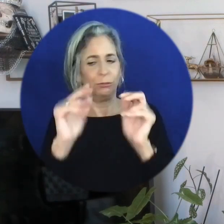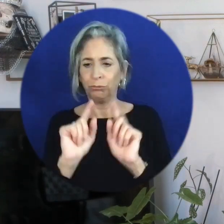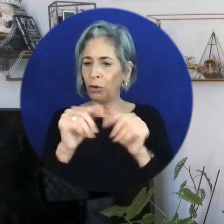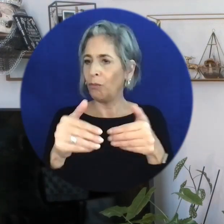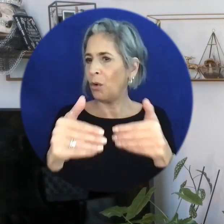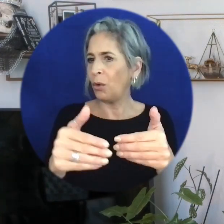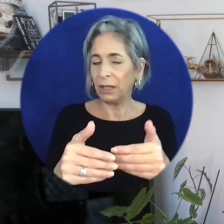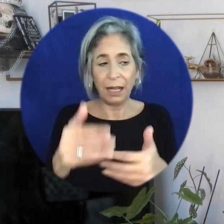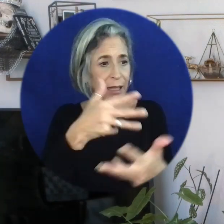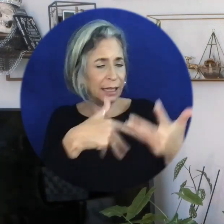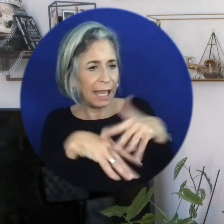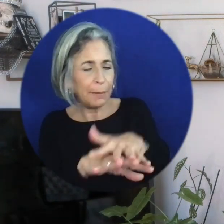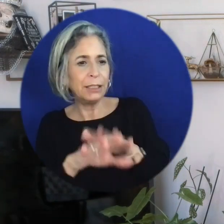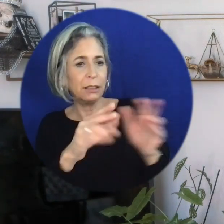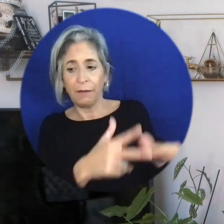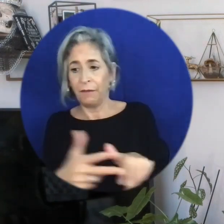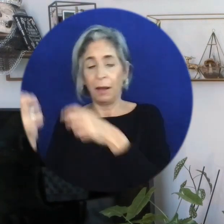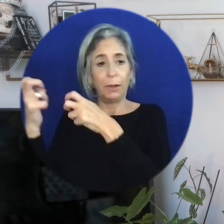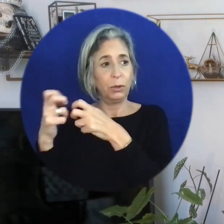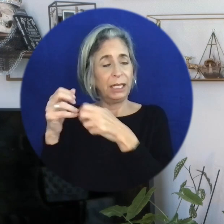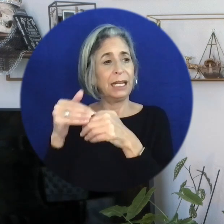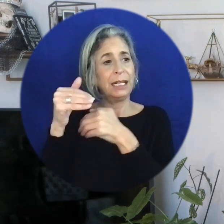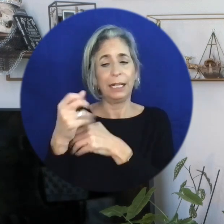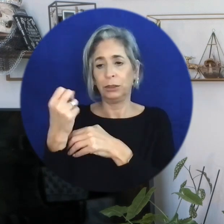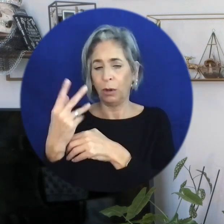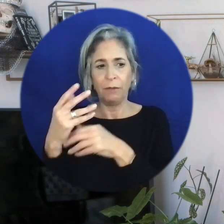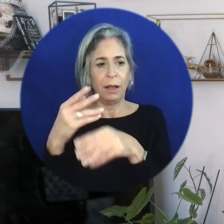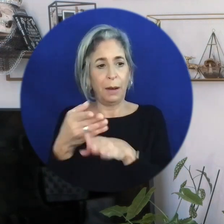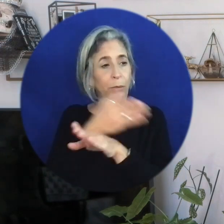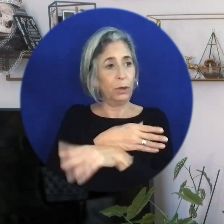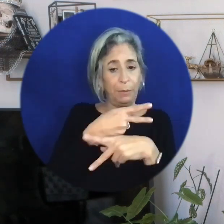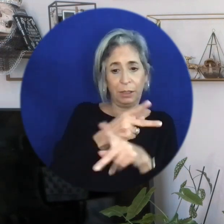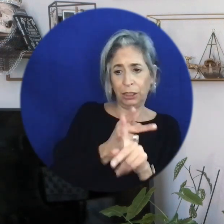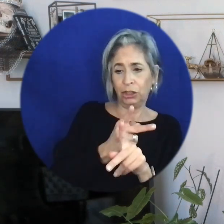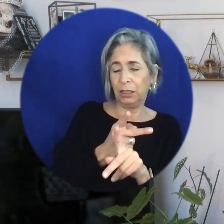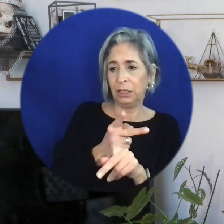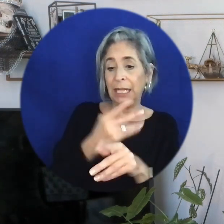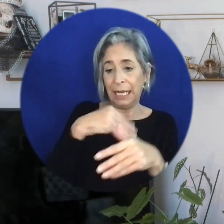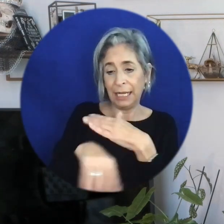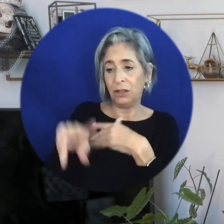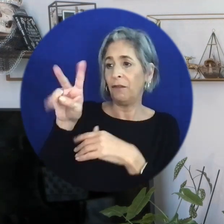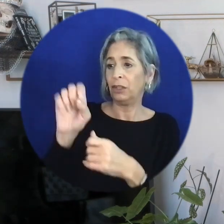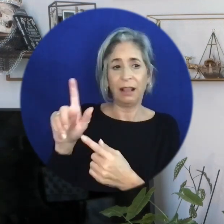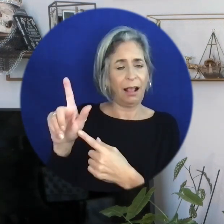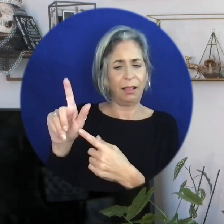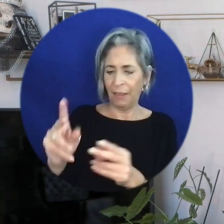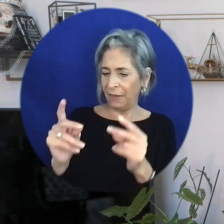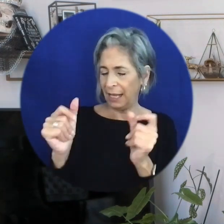to the next level with a combination of upgrading to next 12 and moving our pre-production and production environments into Vercel.